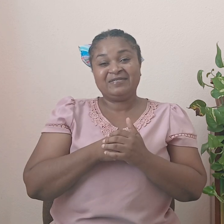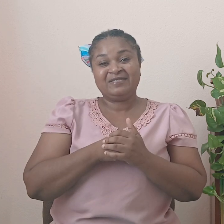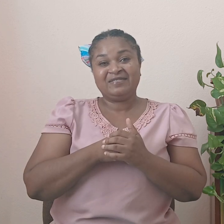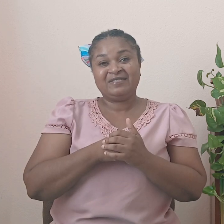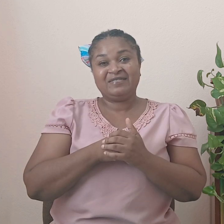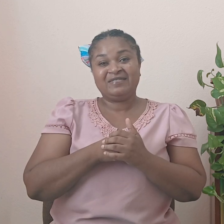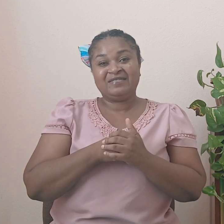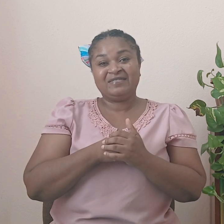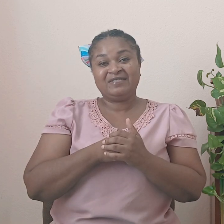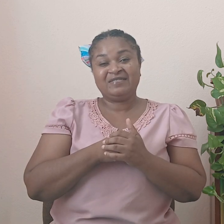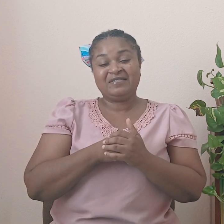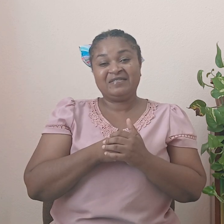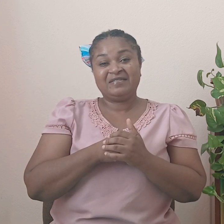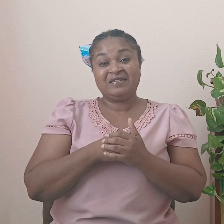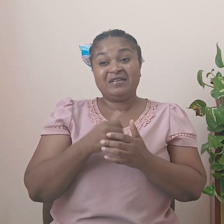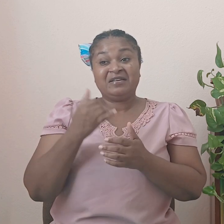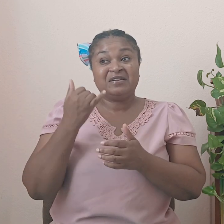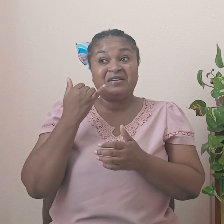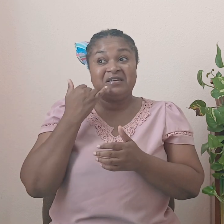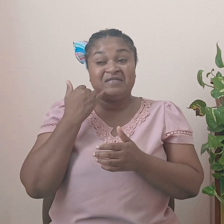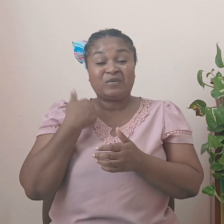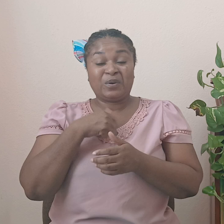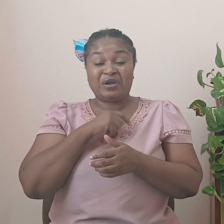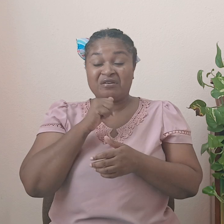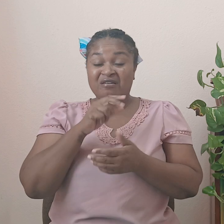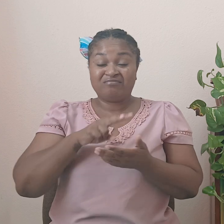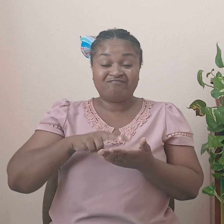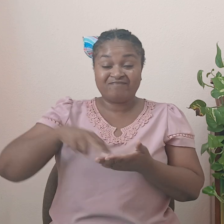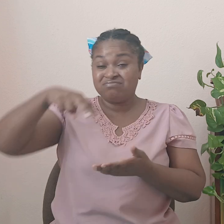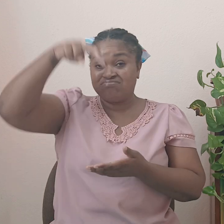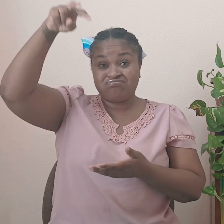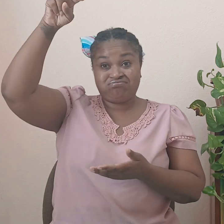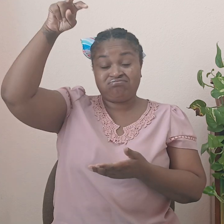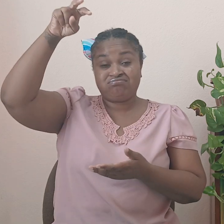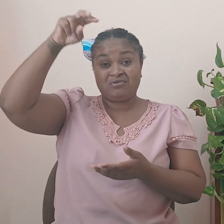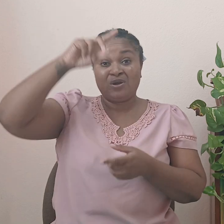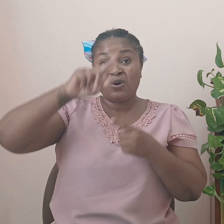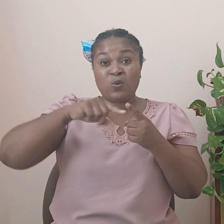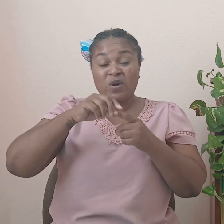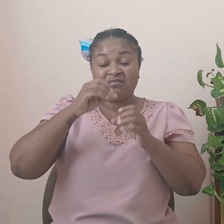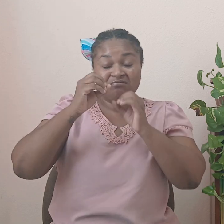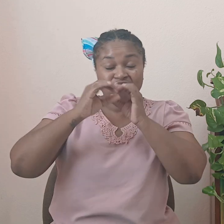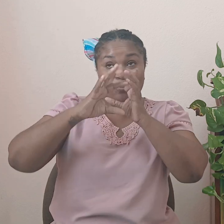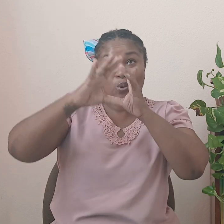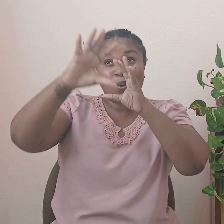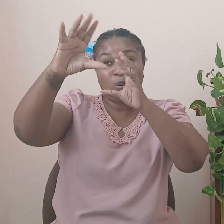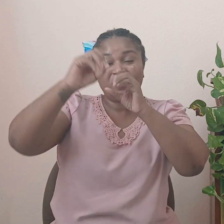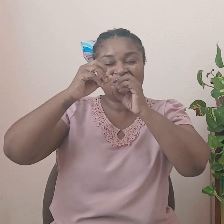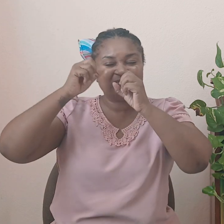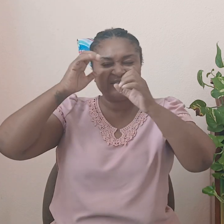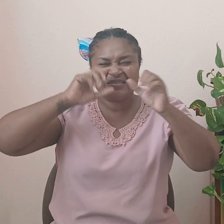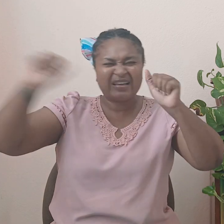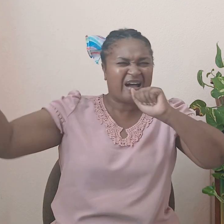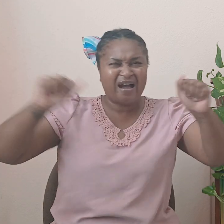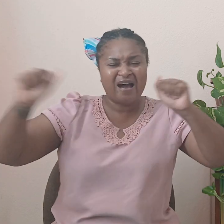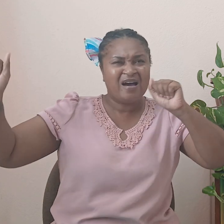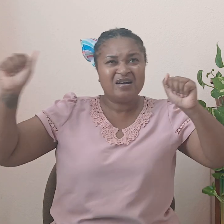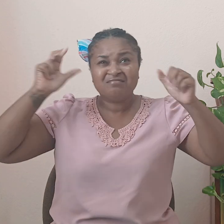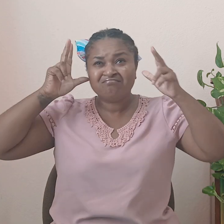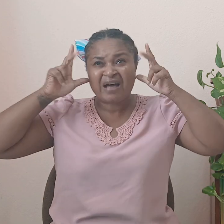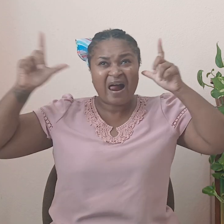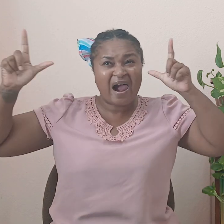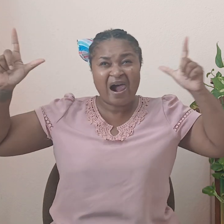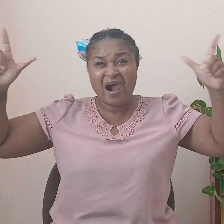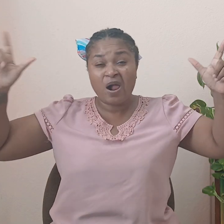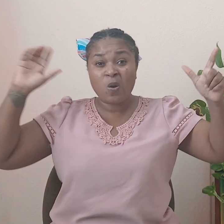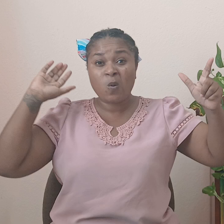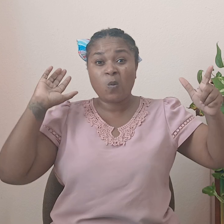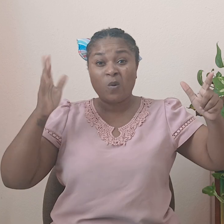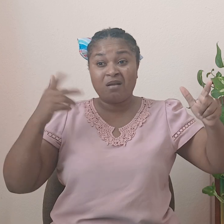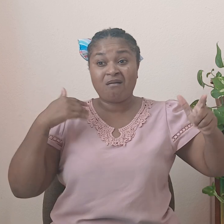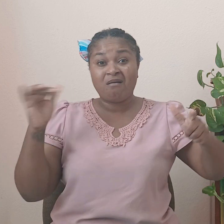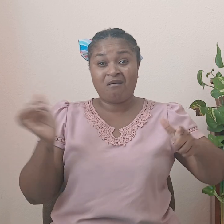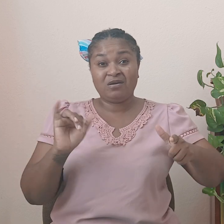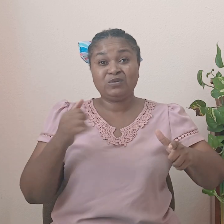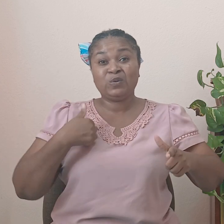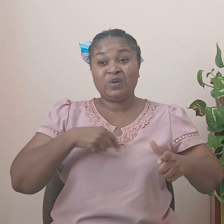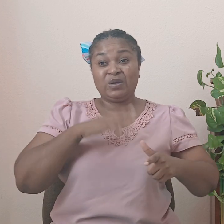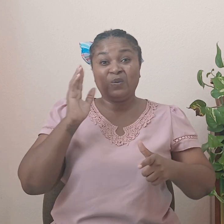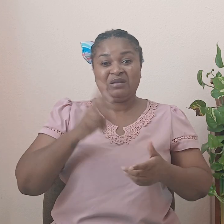by that great catching away at the sound of that trumpet we also will go to the grave